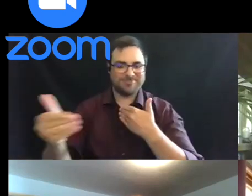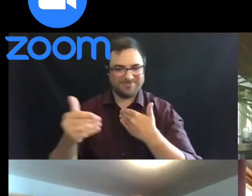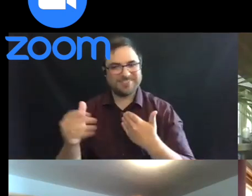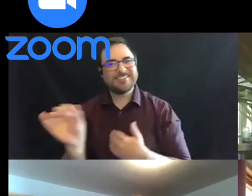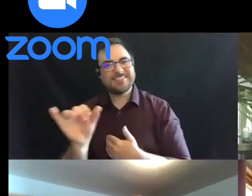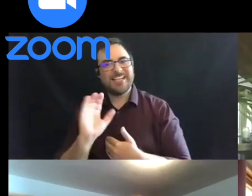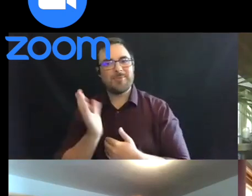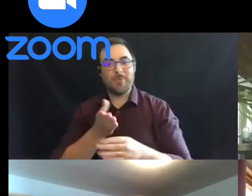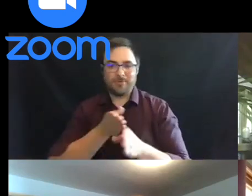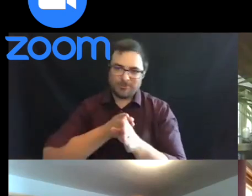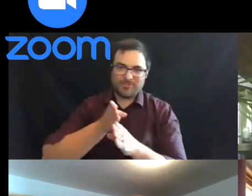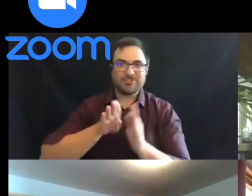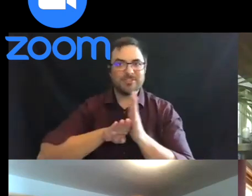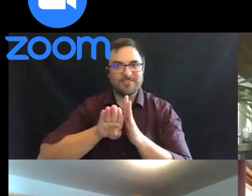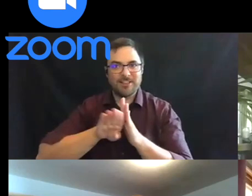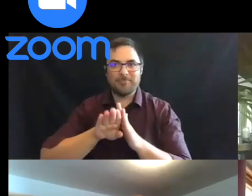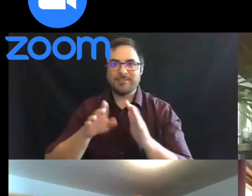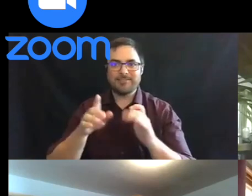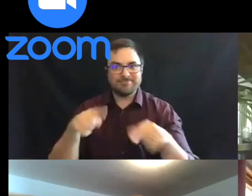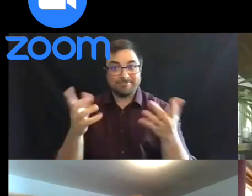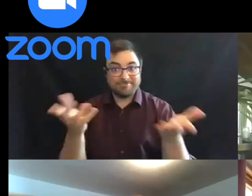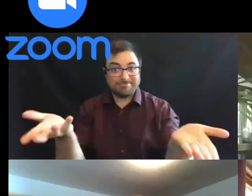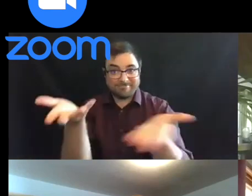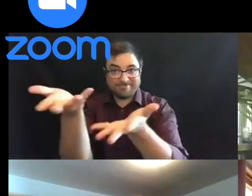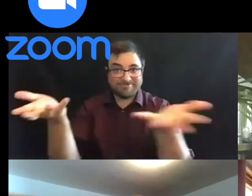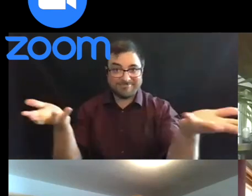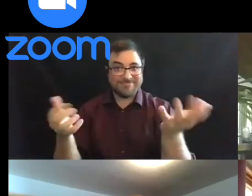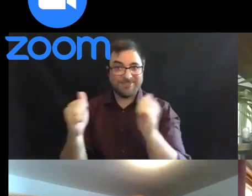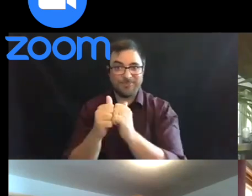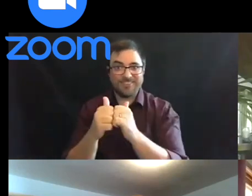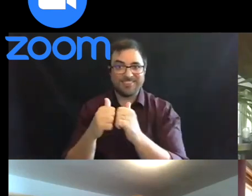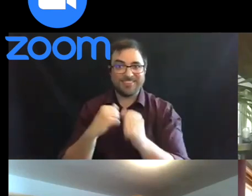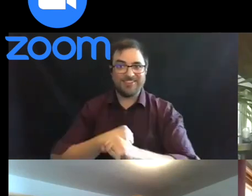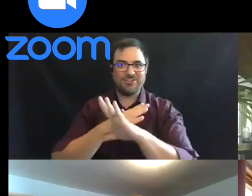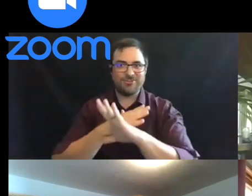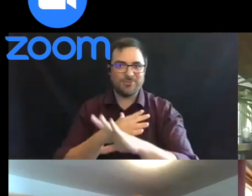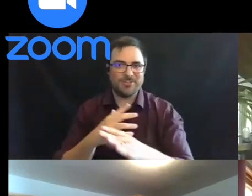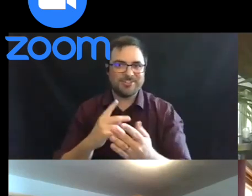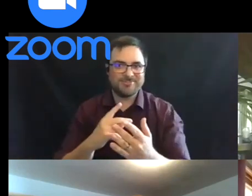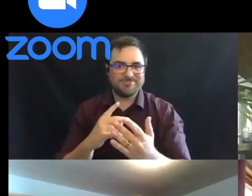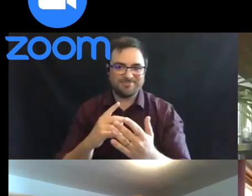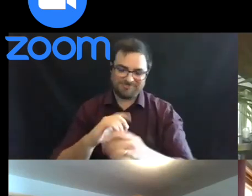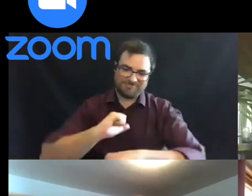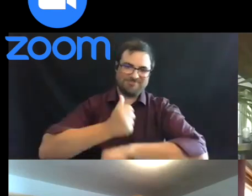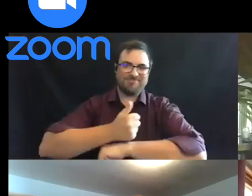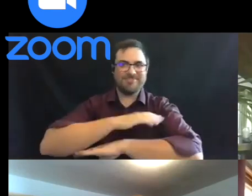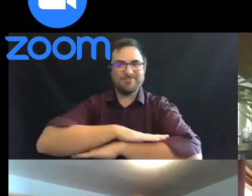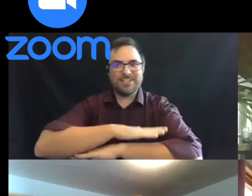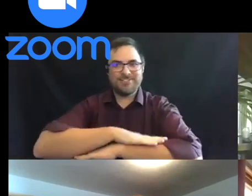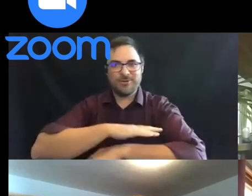development comes to you through through a virtual format now, so look forward to that. We will have